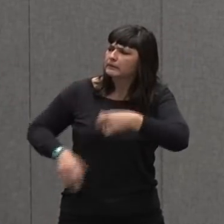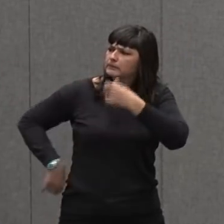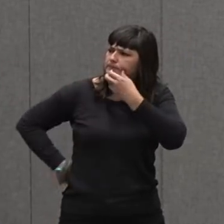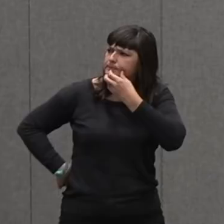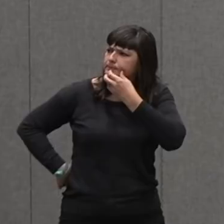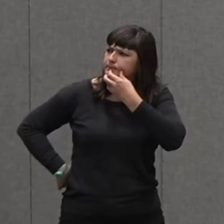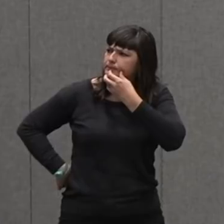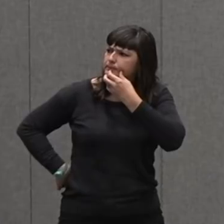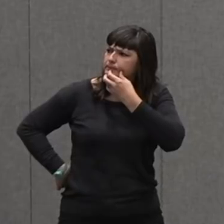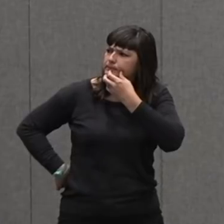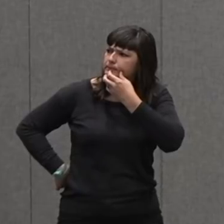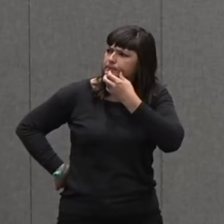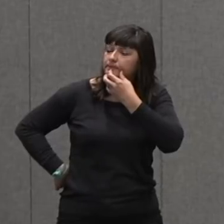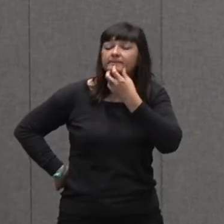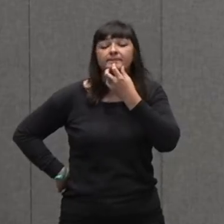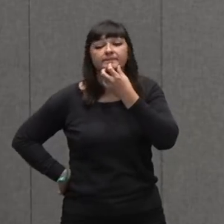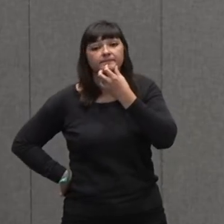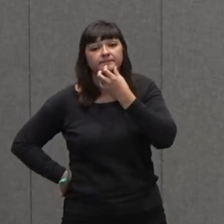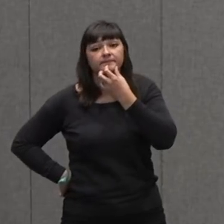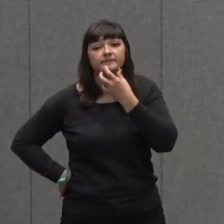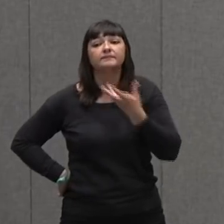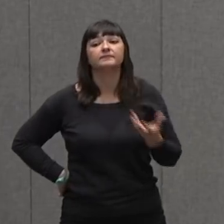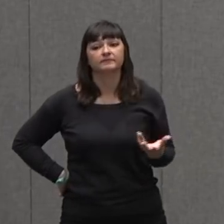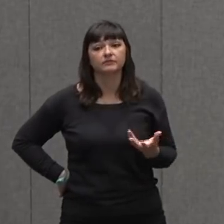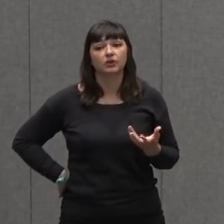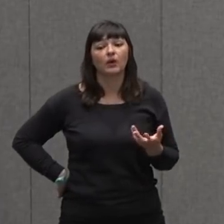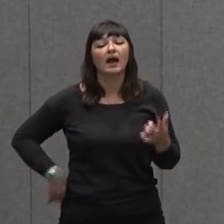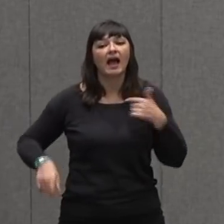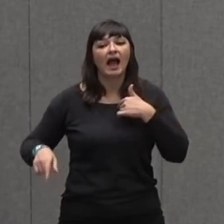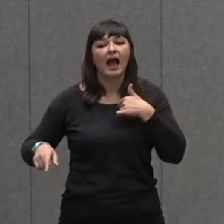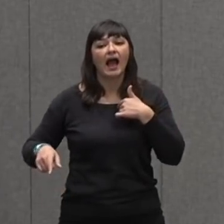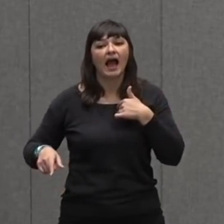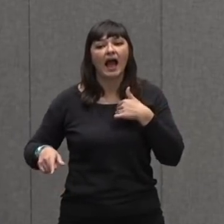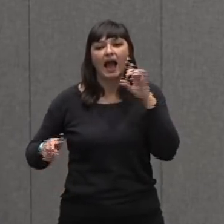So I did some work before we came here today, and I pulled up the definition.